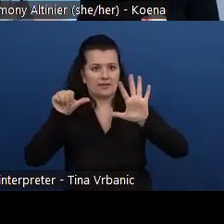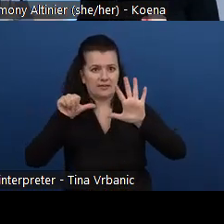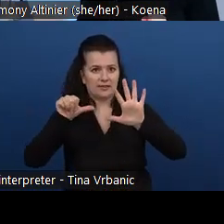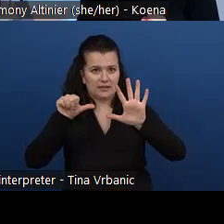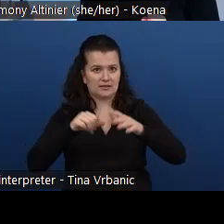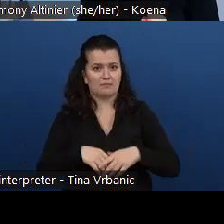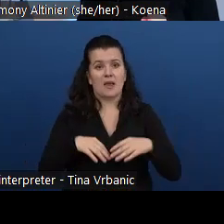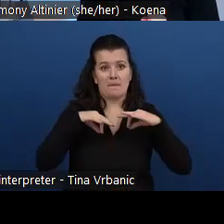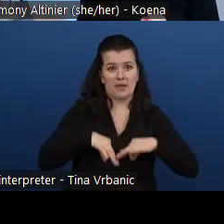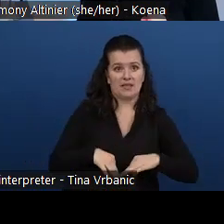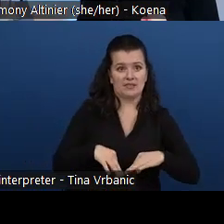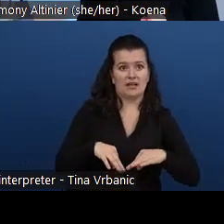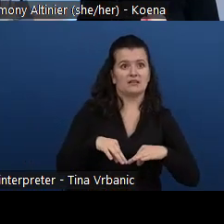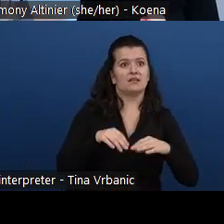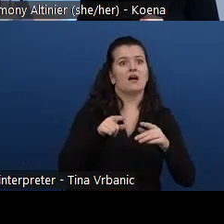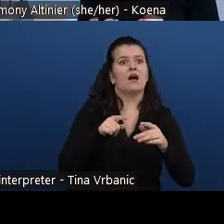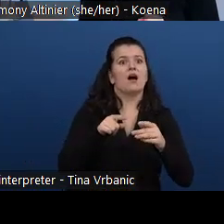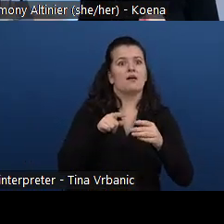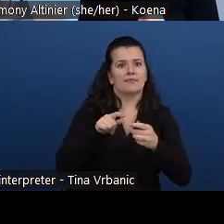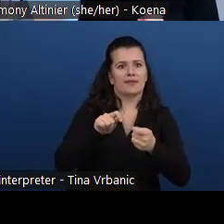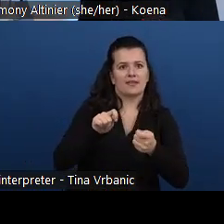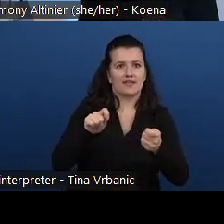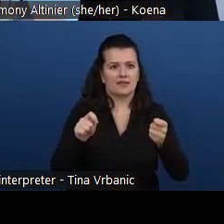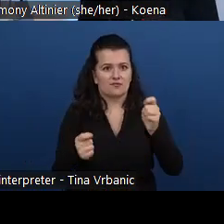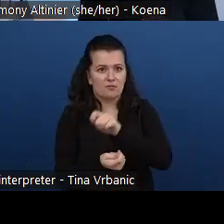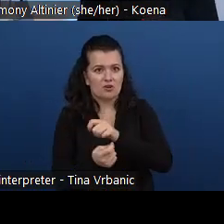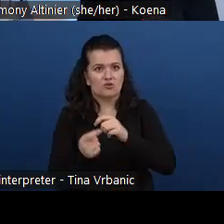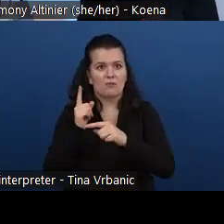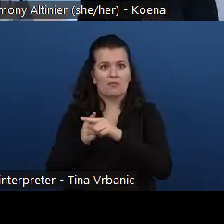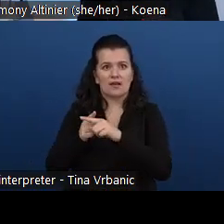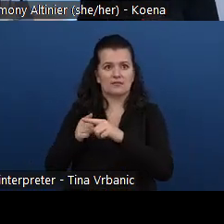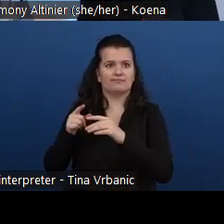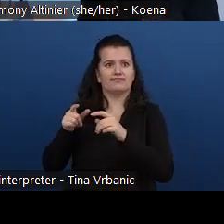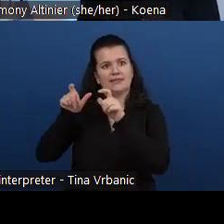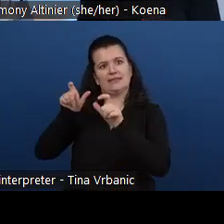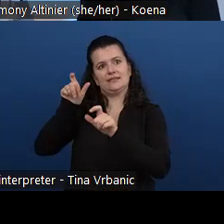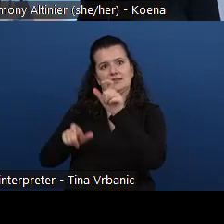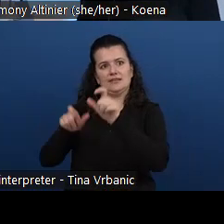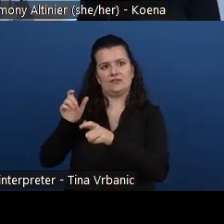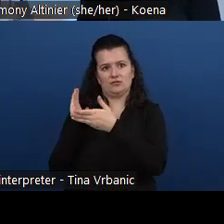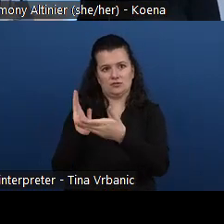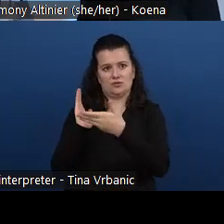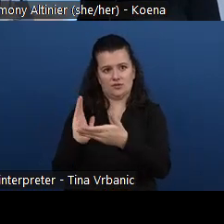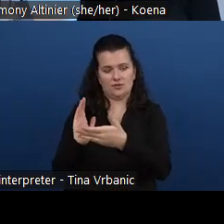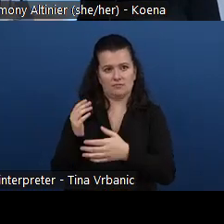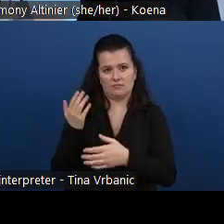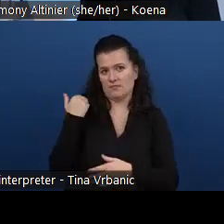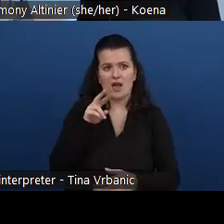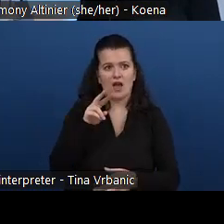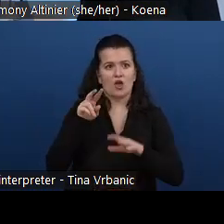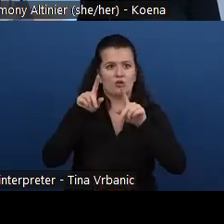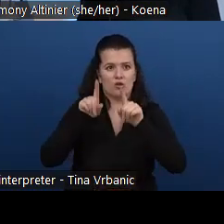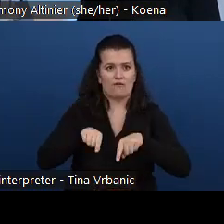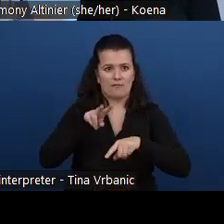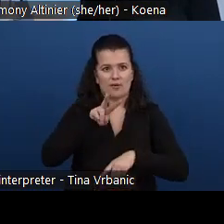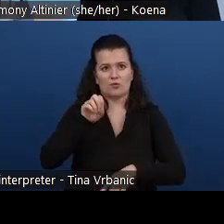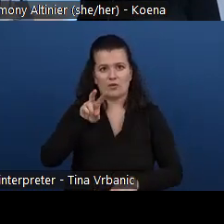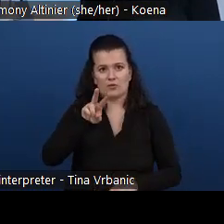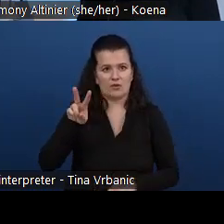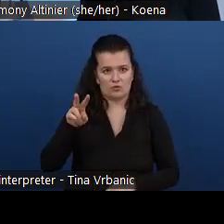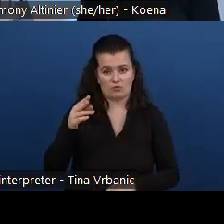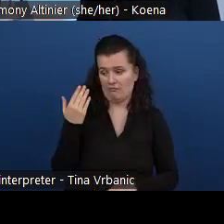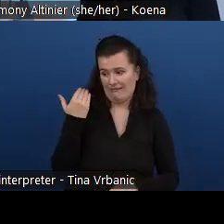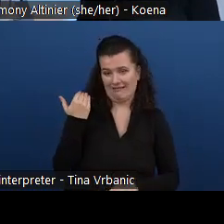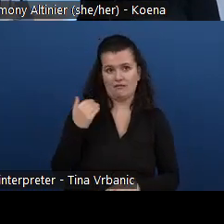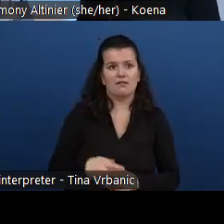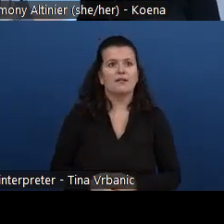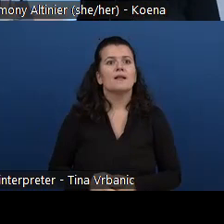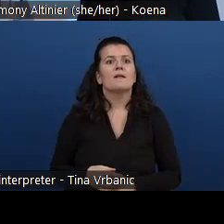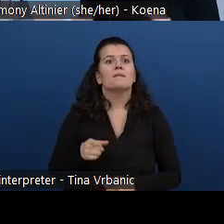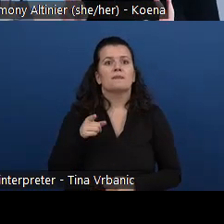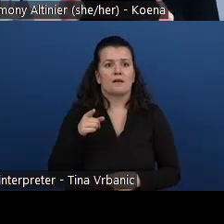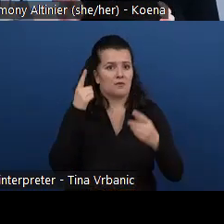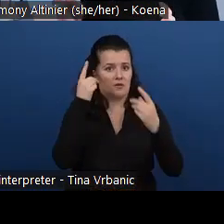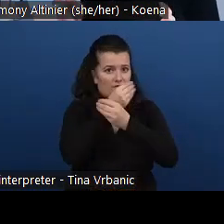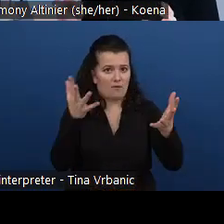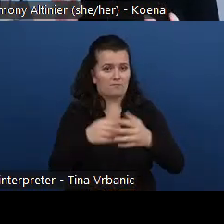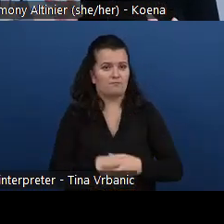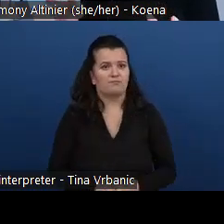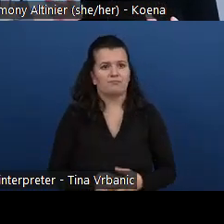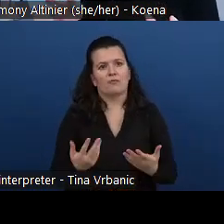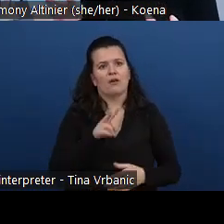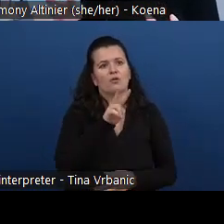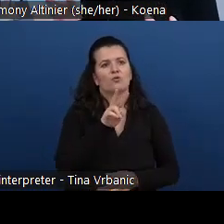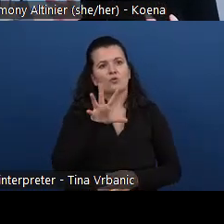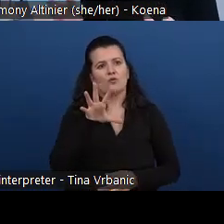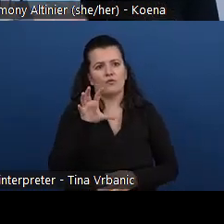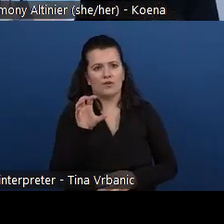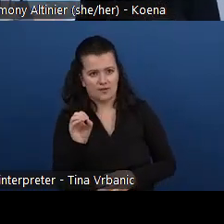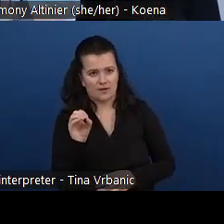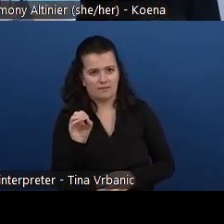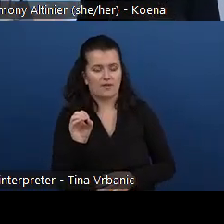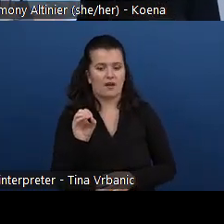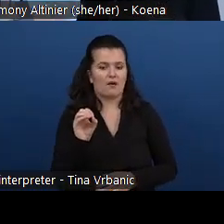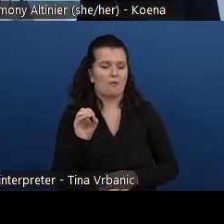Service of November 16, 2022, so it's recent, indicate that the 250 procedures most used